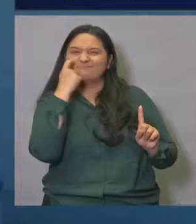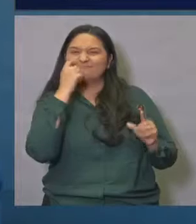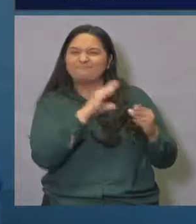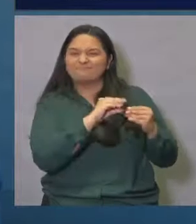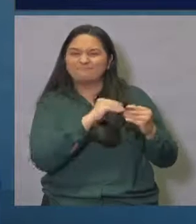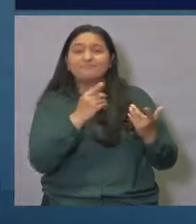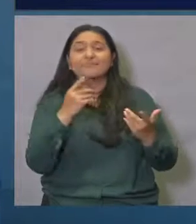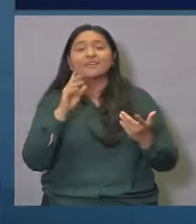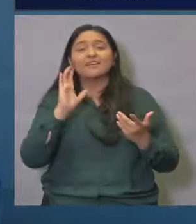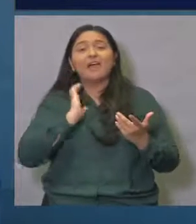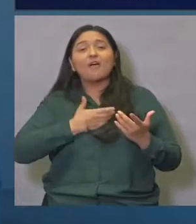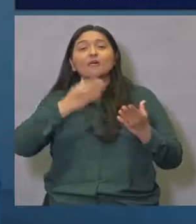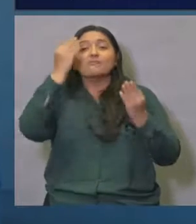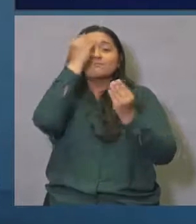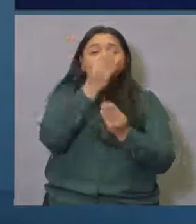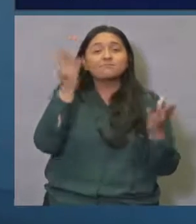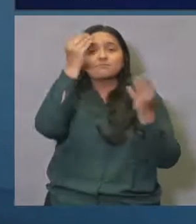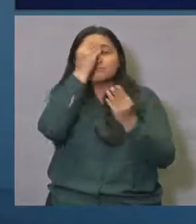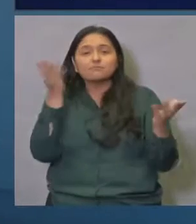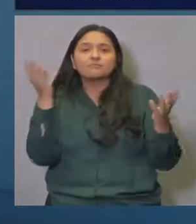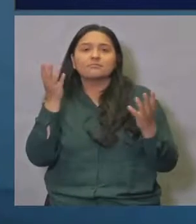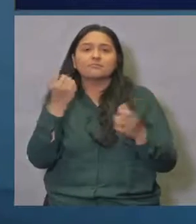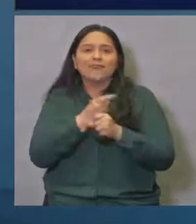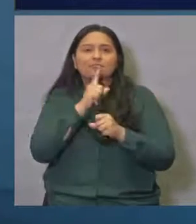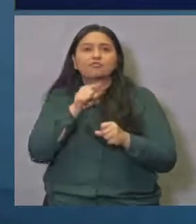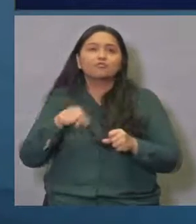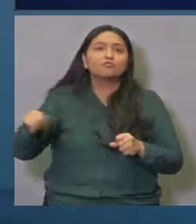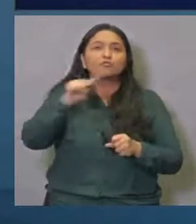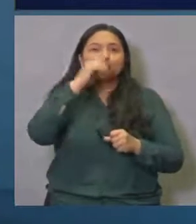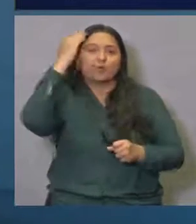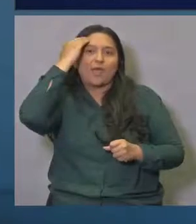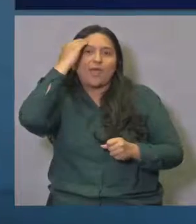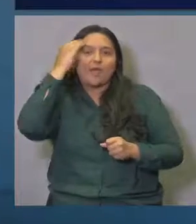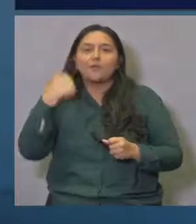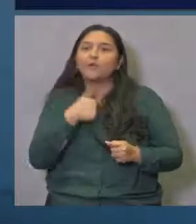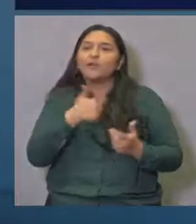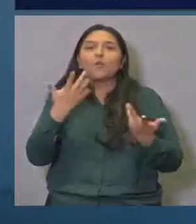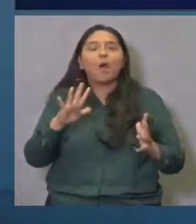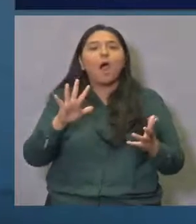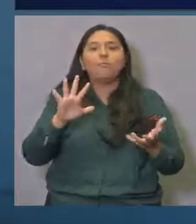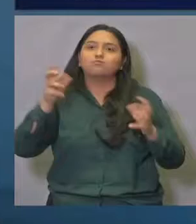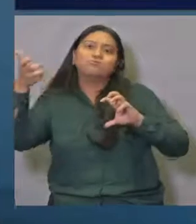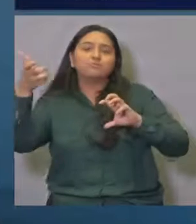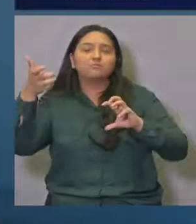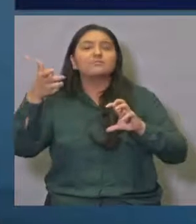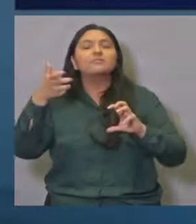HAS BEEN CREEPING UP SLIGHTLY